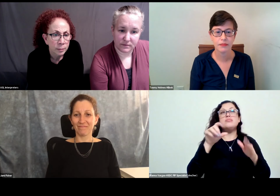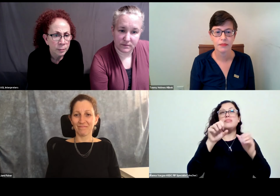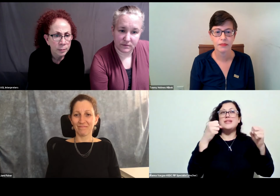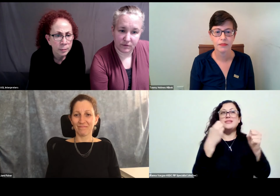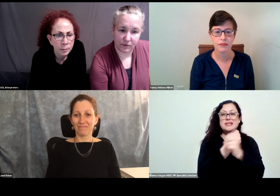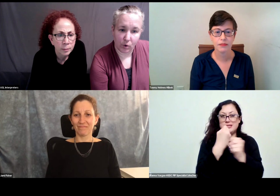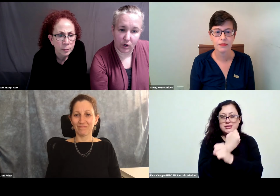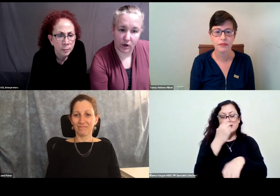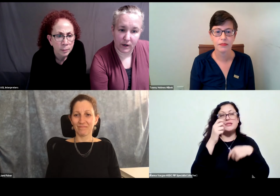For.